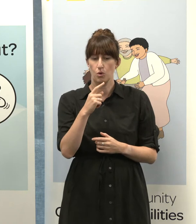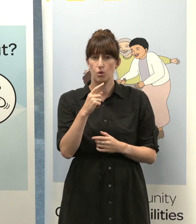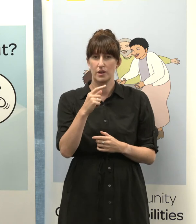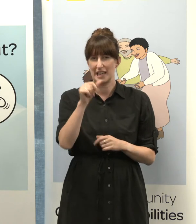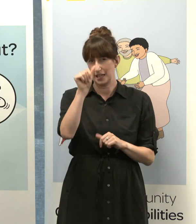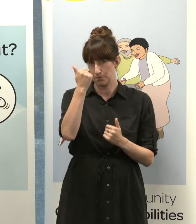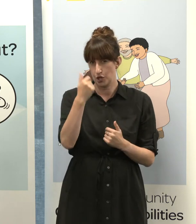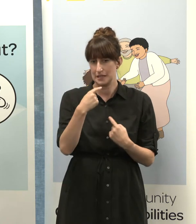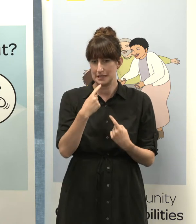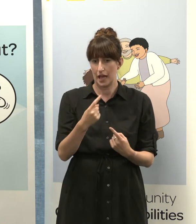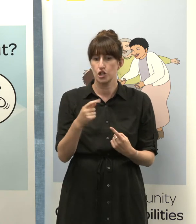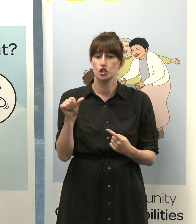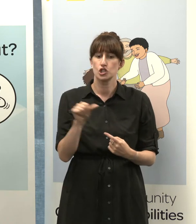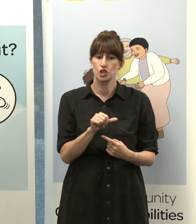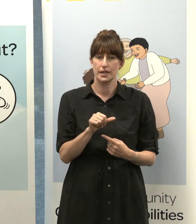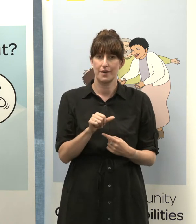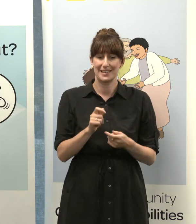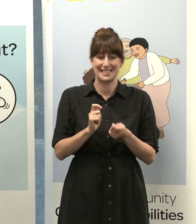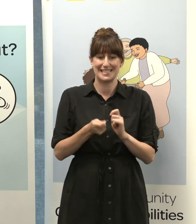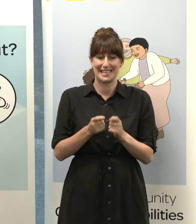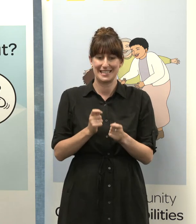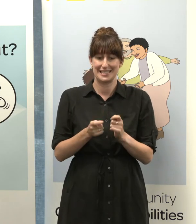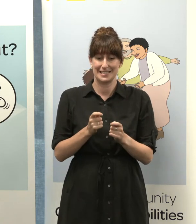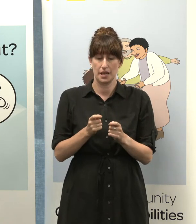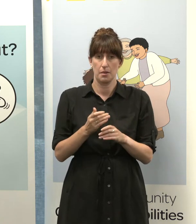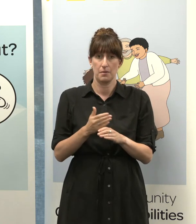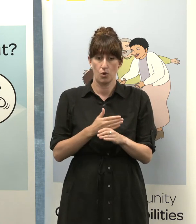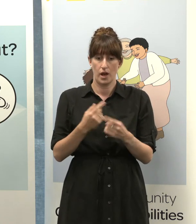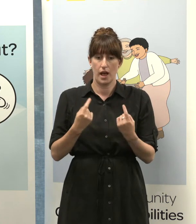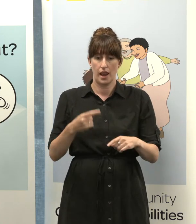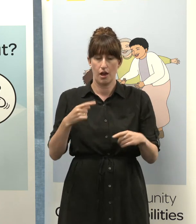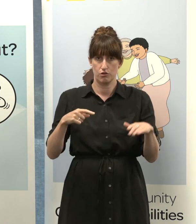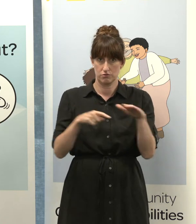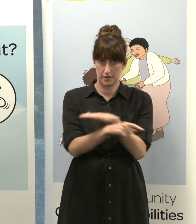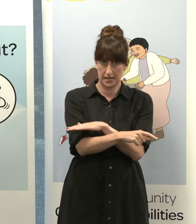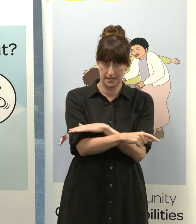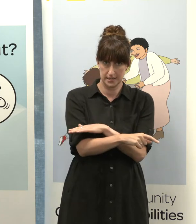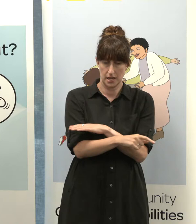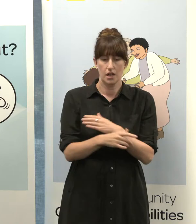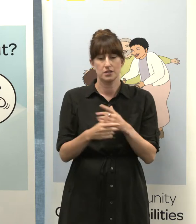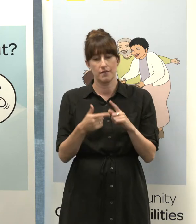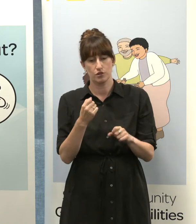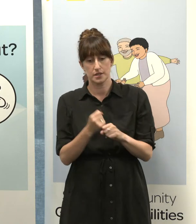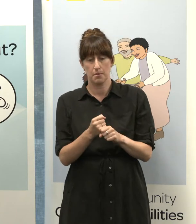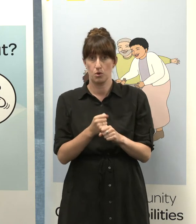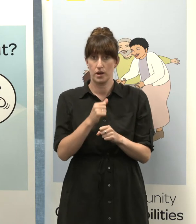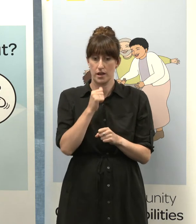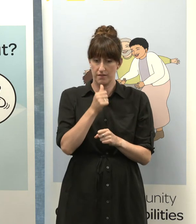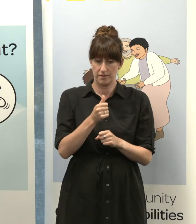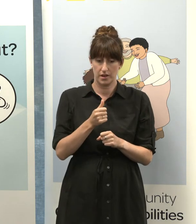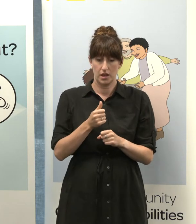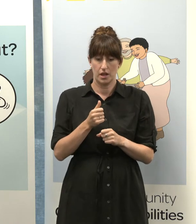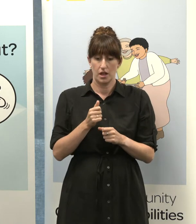to 7 days, we have had some